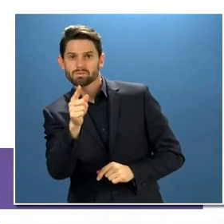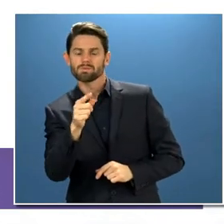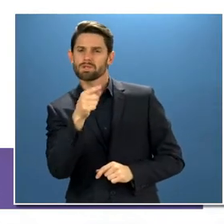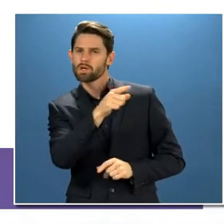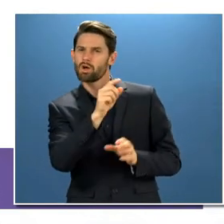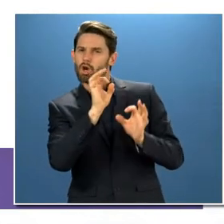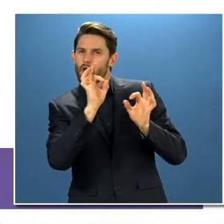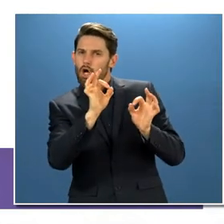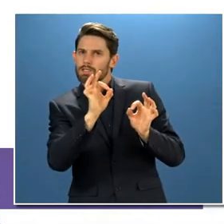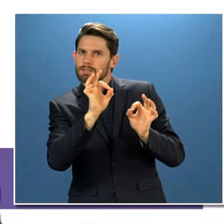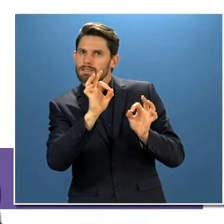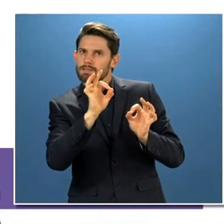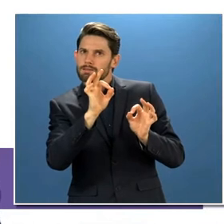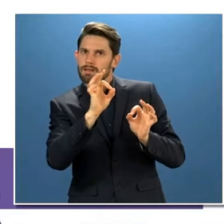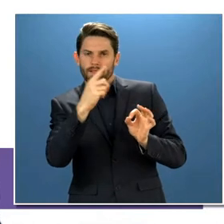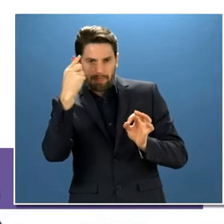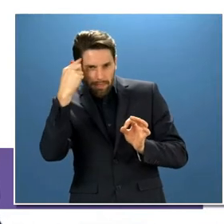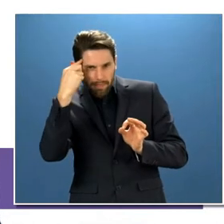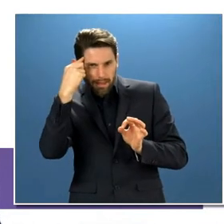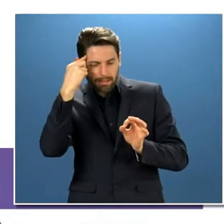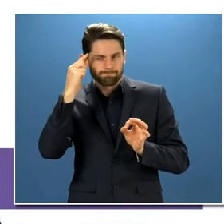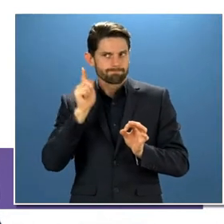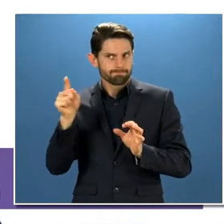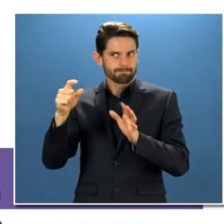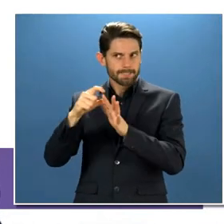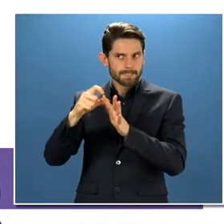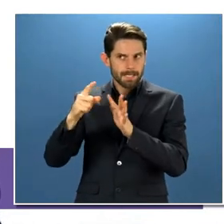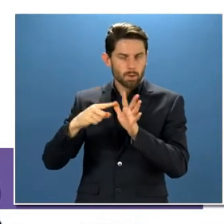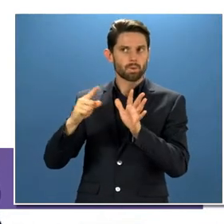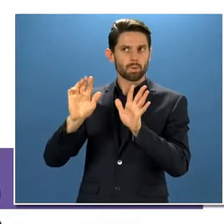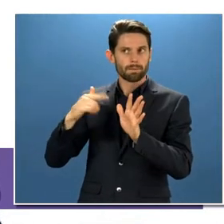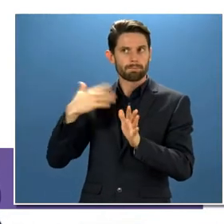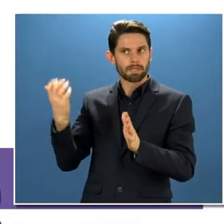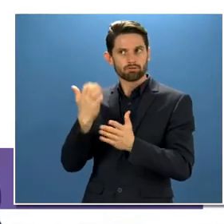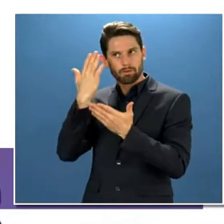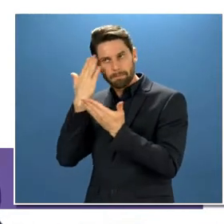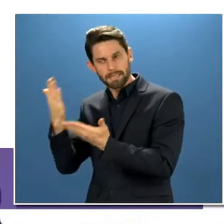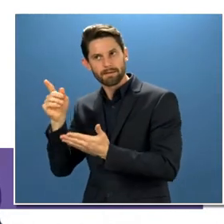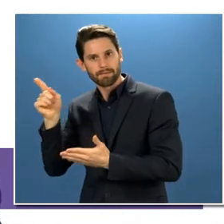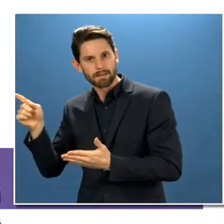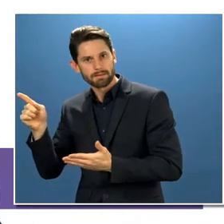of these laws appropriately is one that has a fair basis to make.